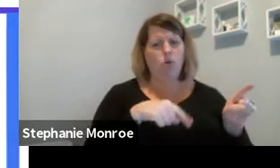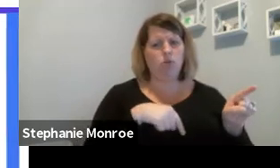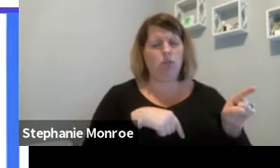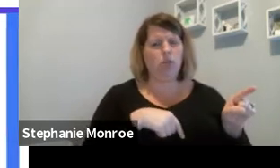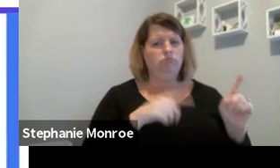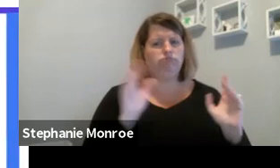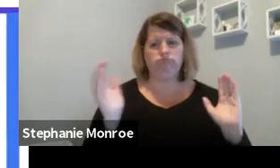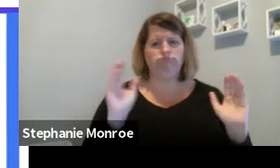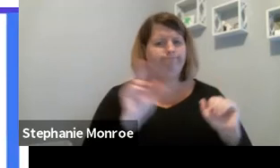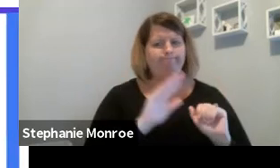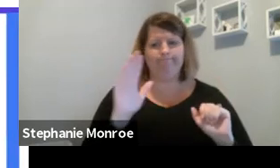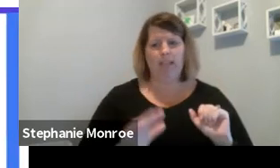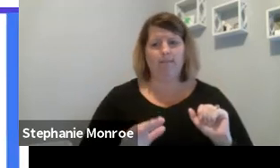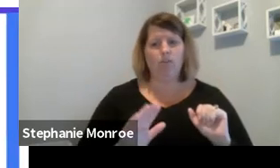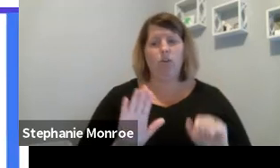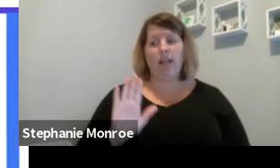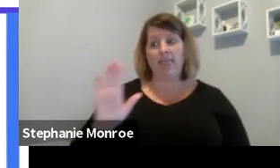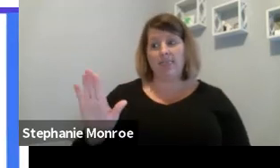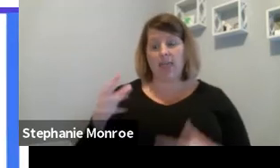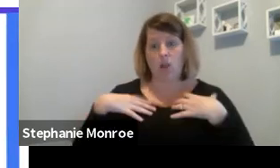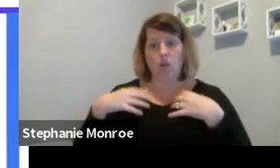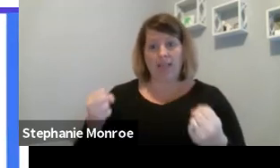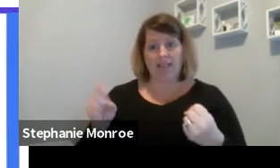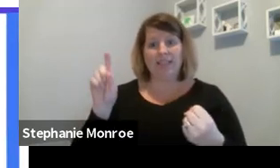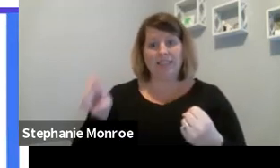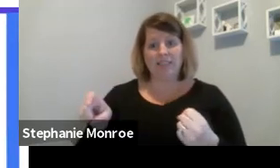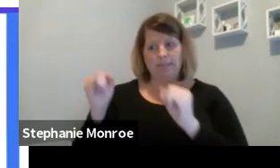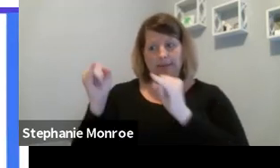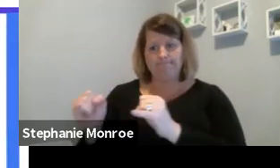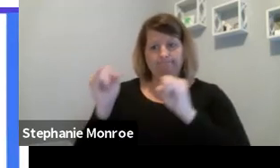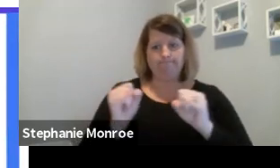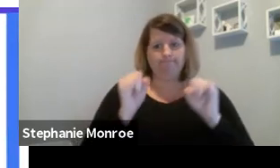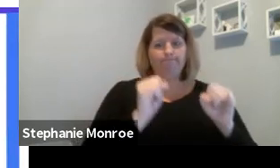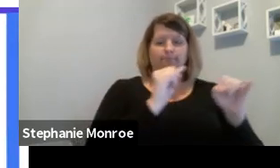and their healing needs to be individualized.